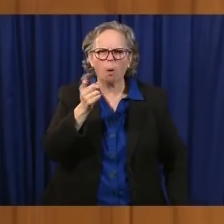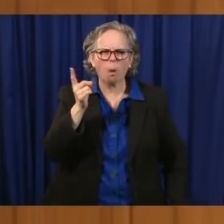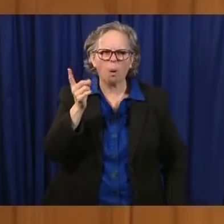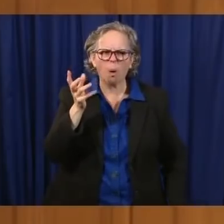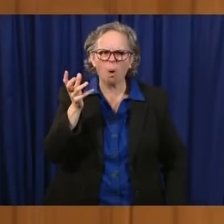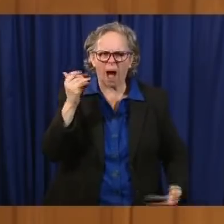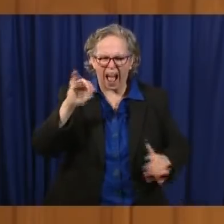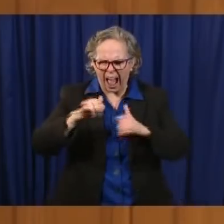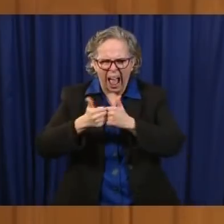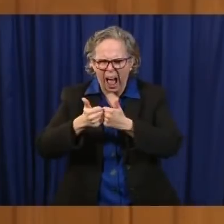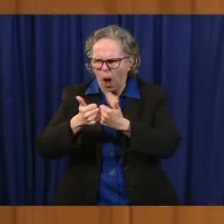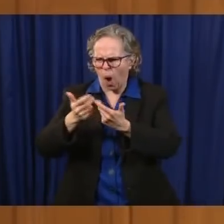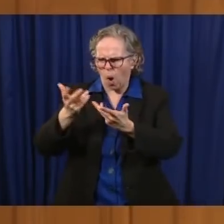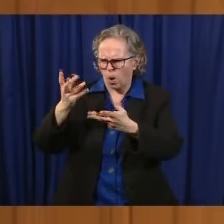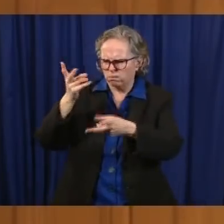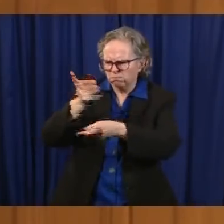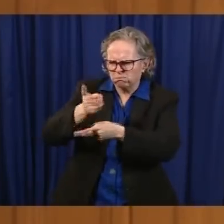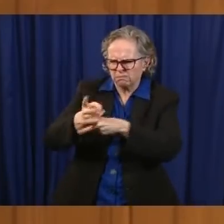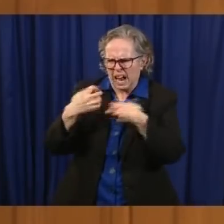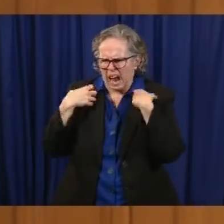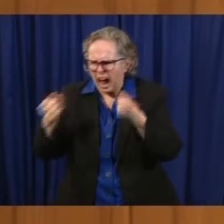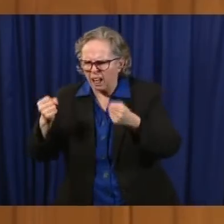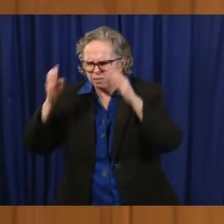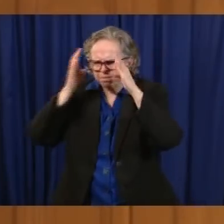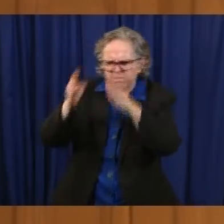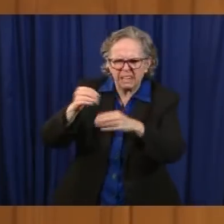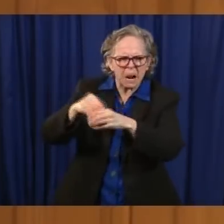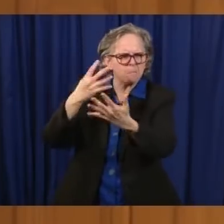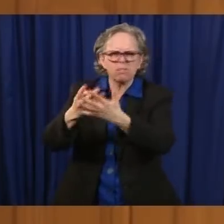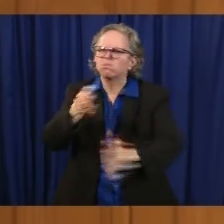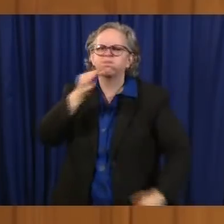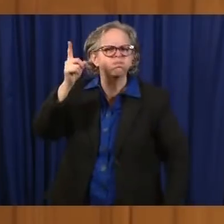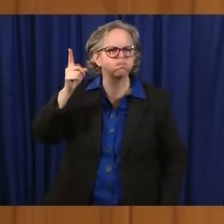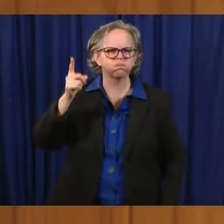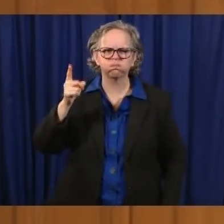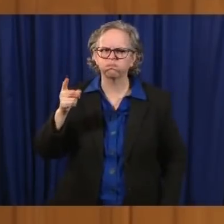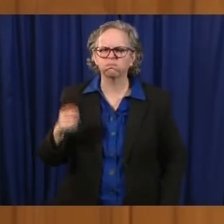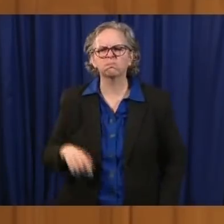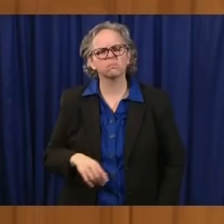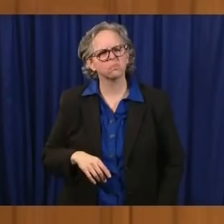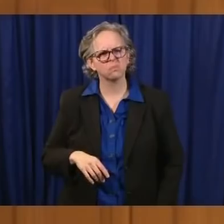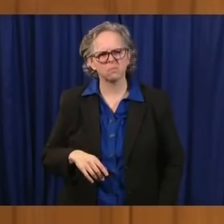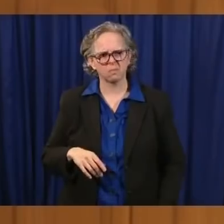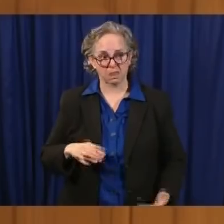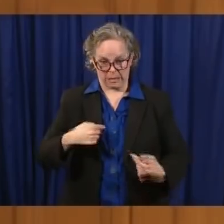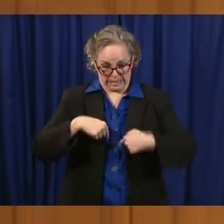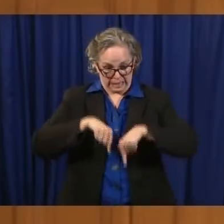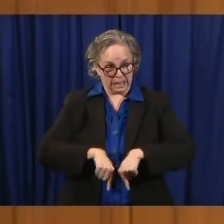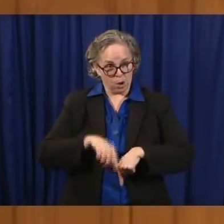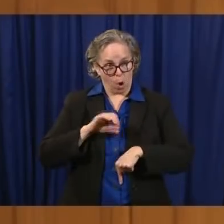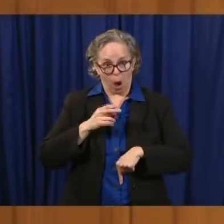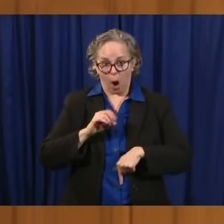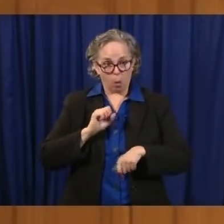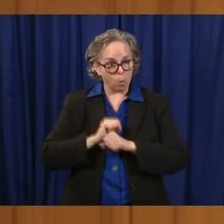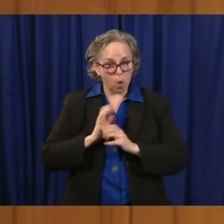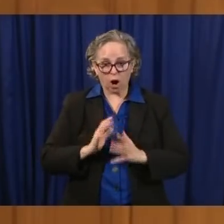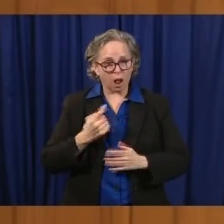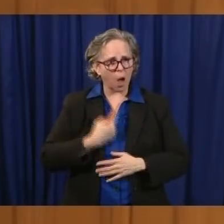UNDER THE DIRECTOR, ANNETTE SMITH, A RENOWNED HURT ON